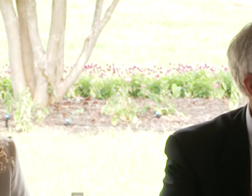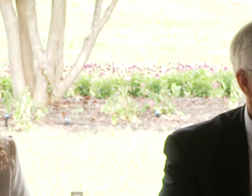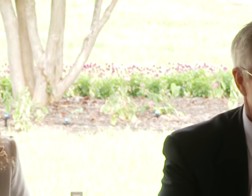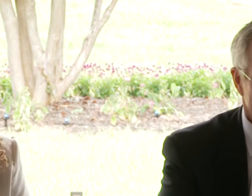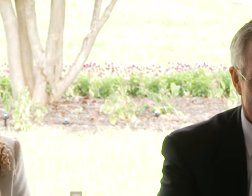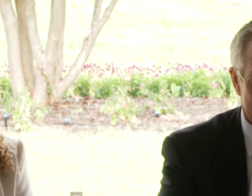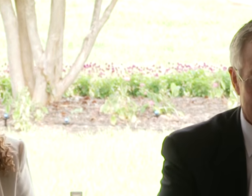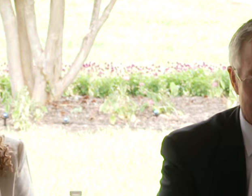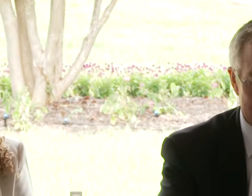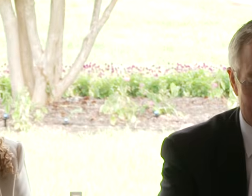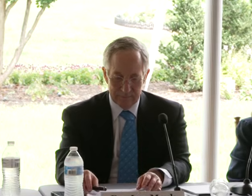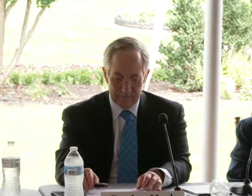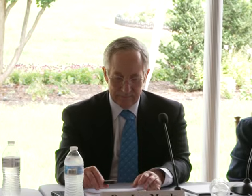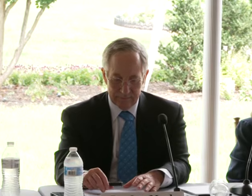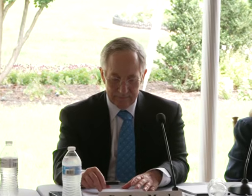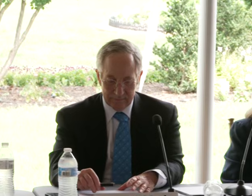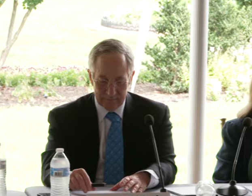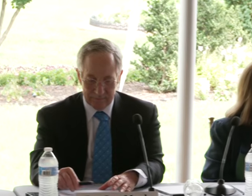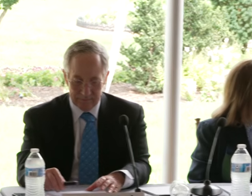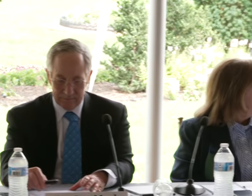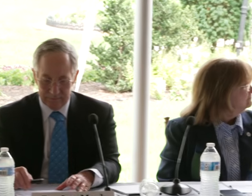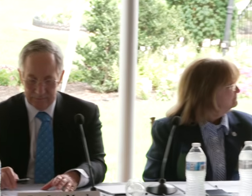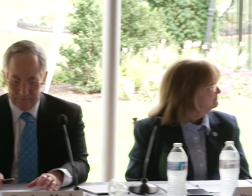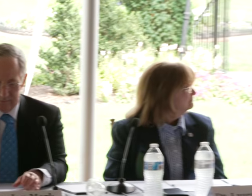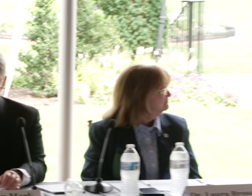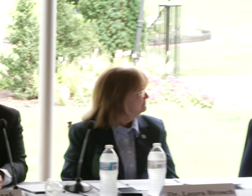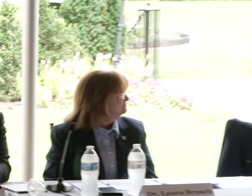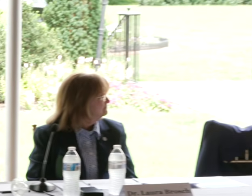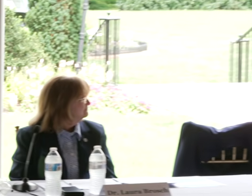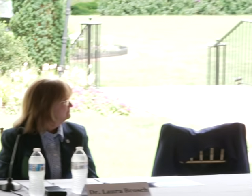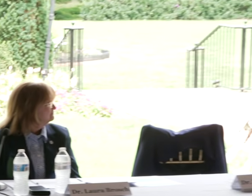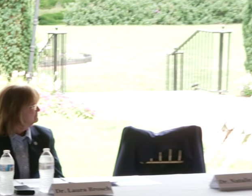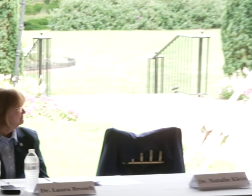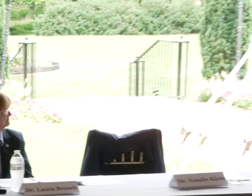a few of the questions about trustworthiness and What the average person who may not work in this